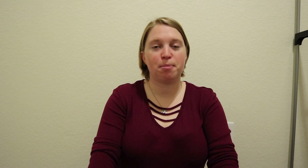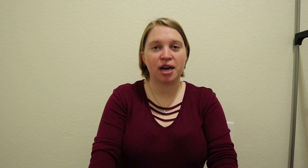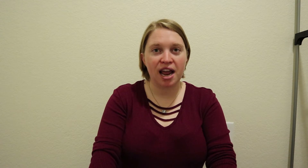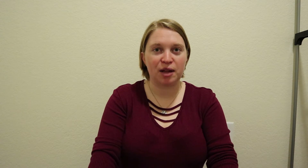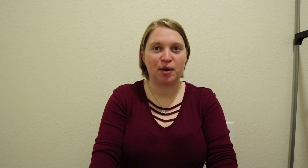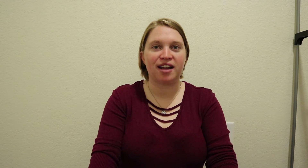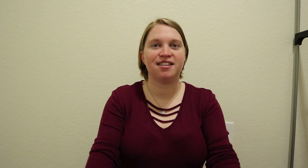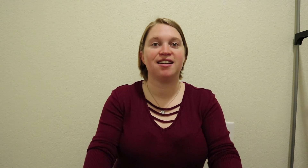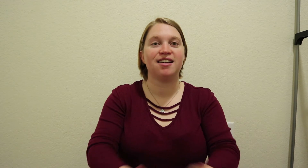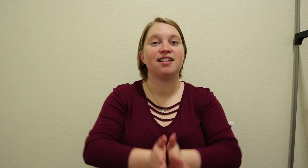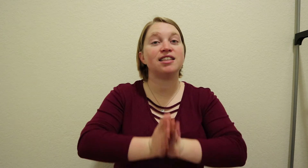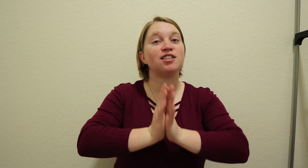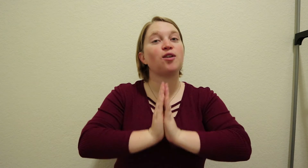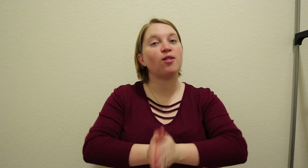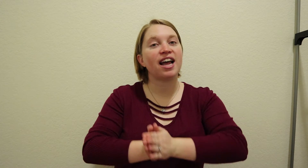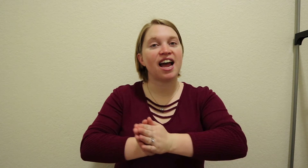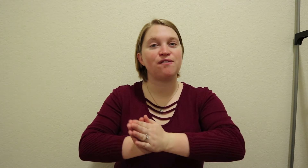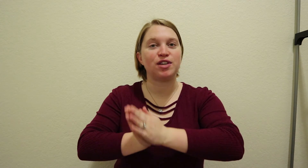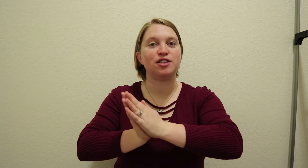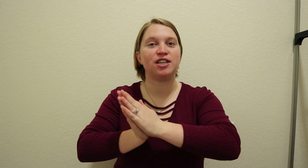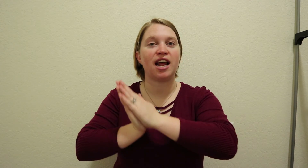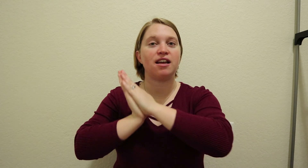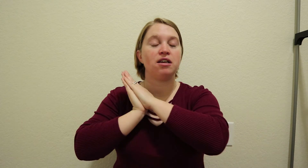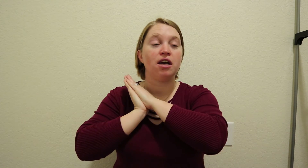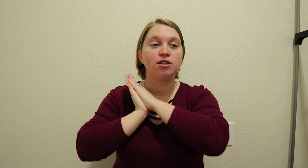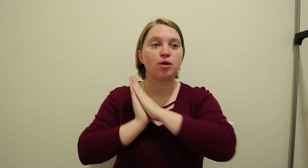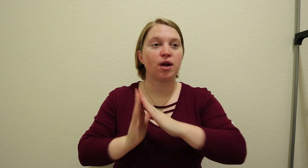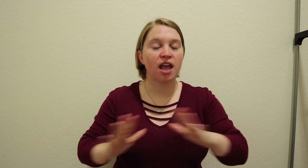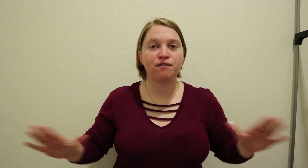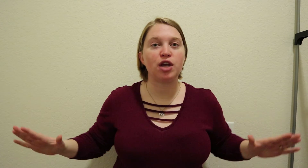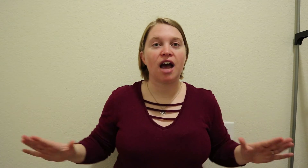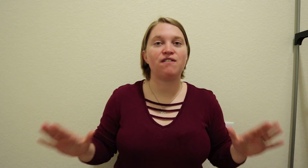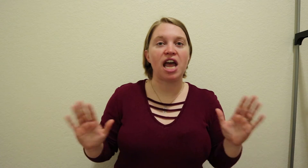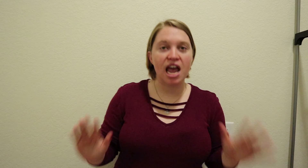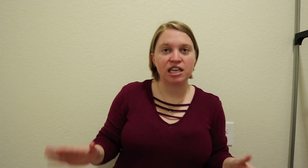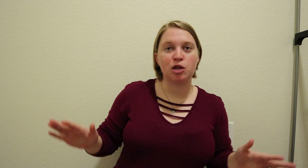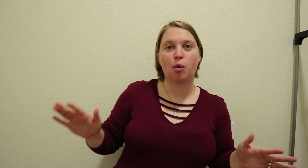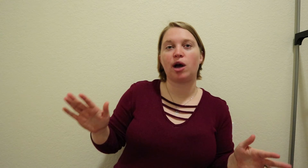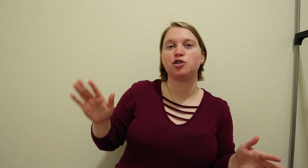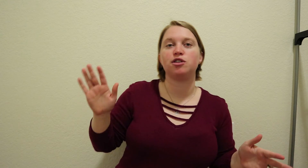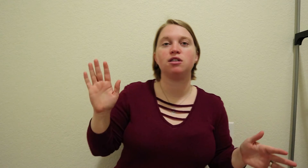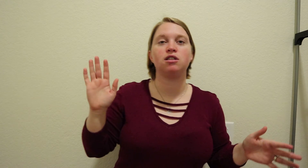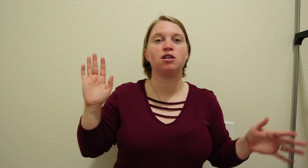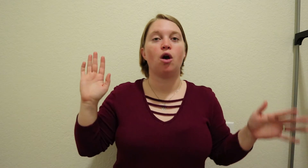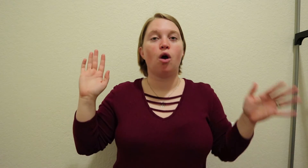but anyway this is all I have for you today so if you have any questions